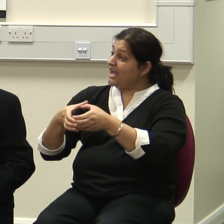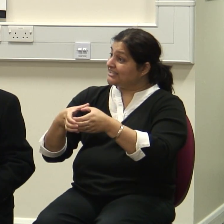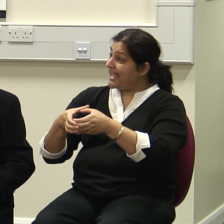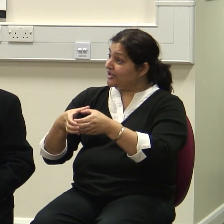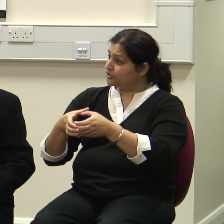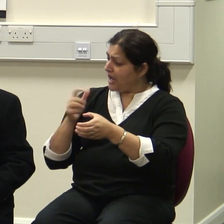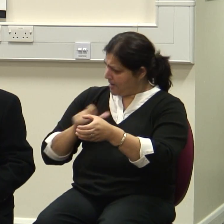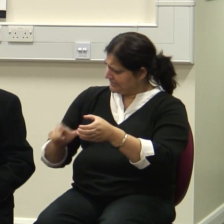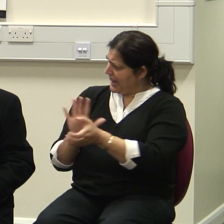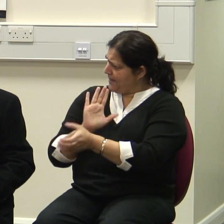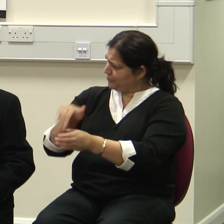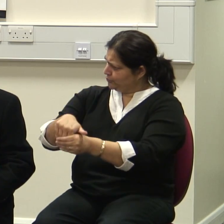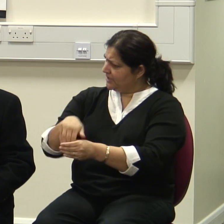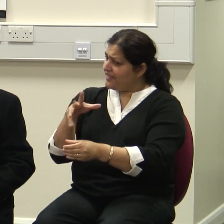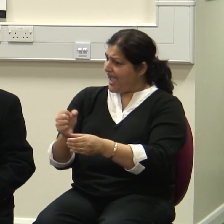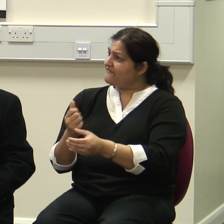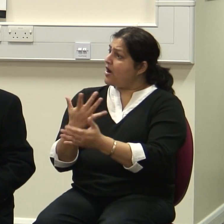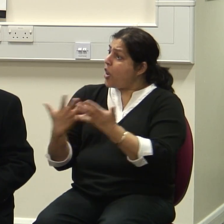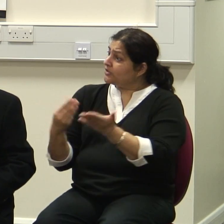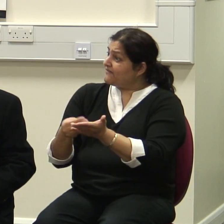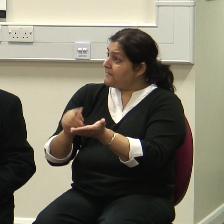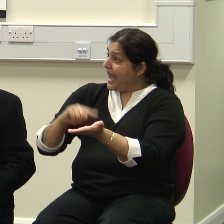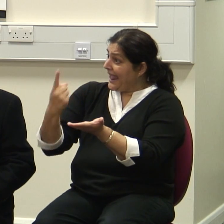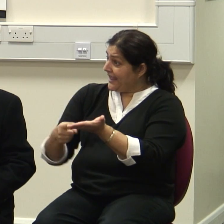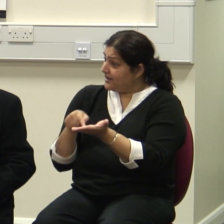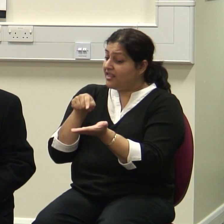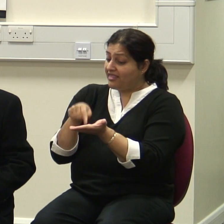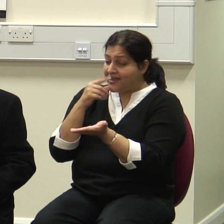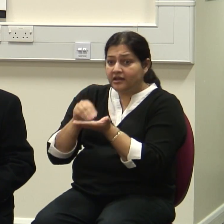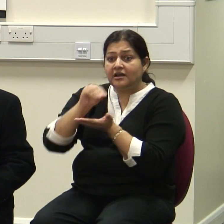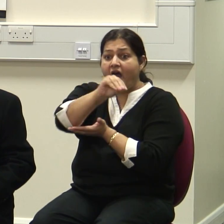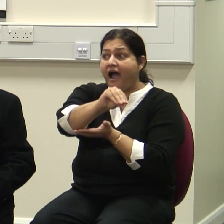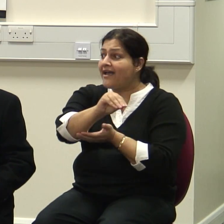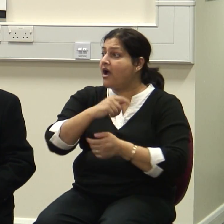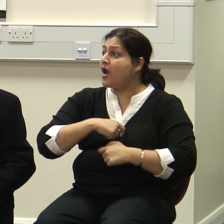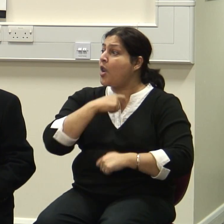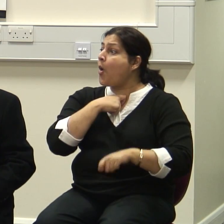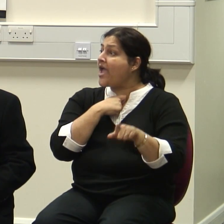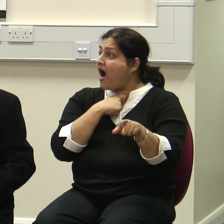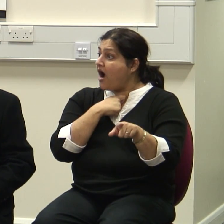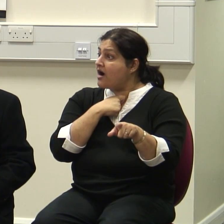has lots of money and will hire lawyers to get people out of prisons [25.58] hospitals